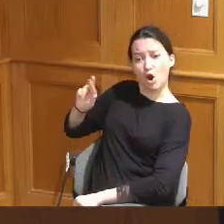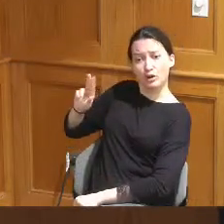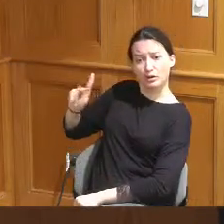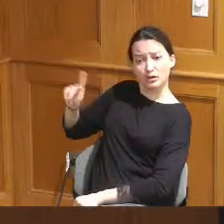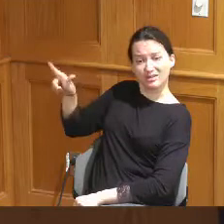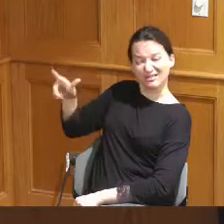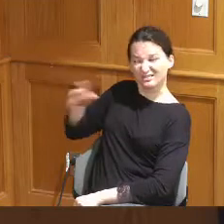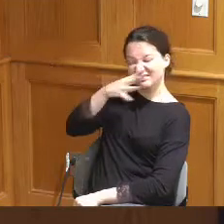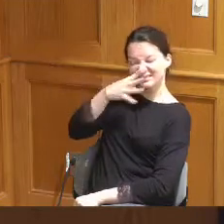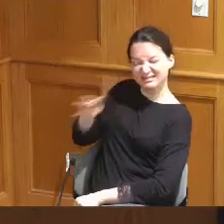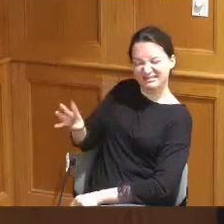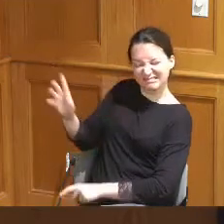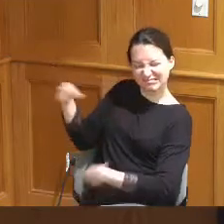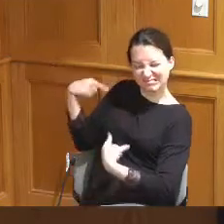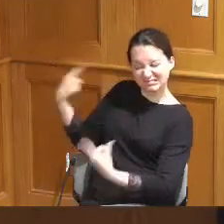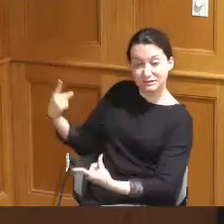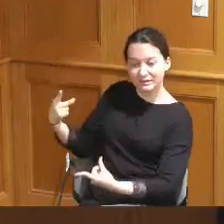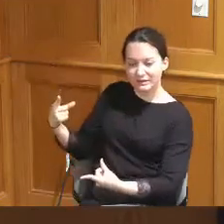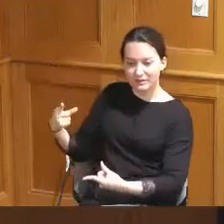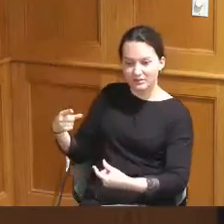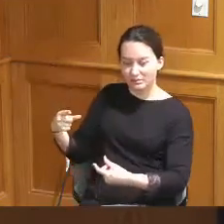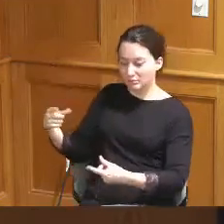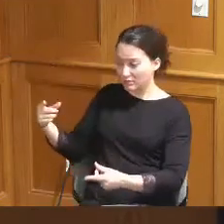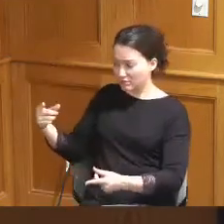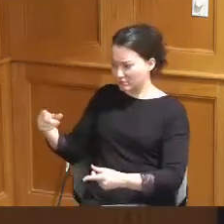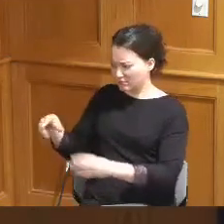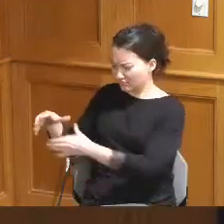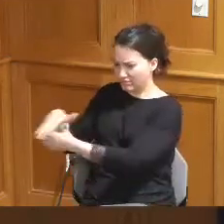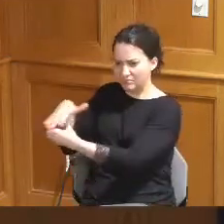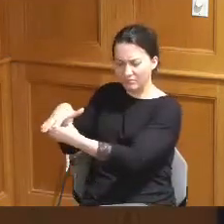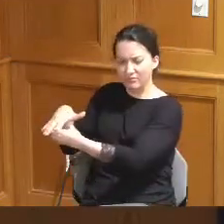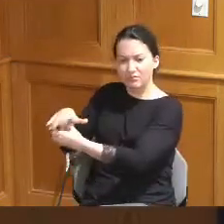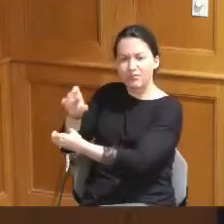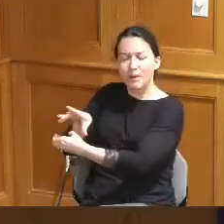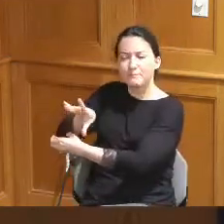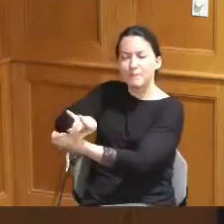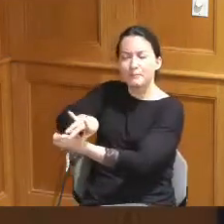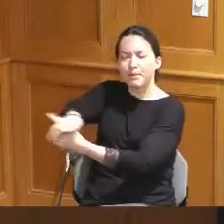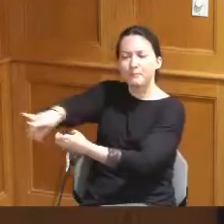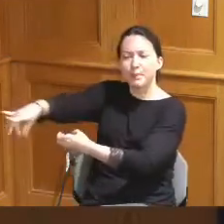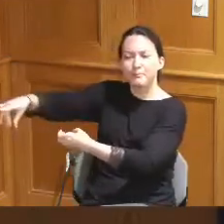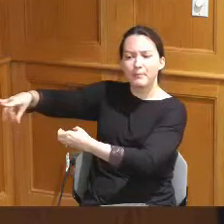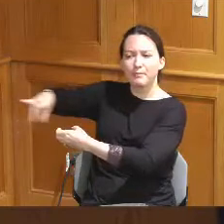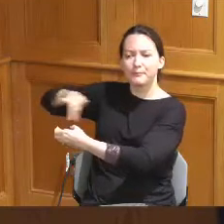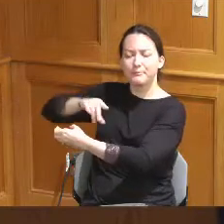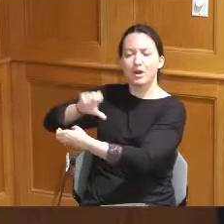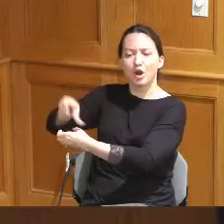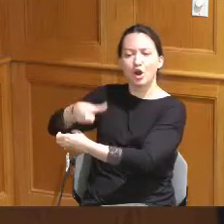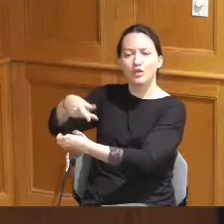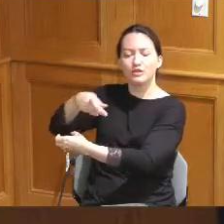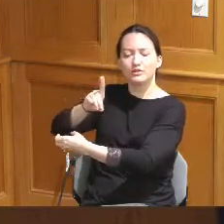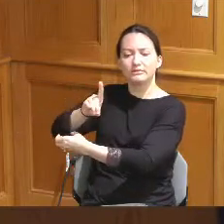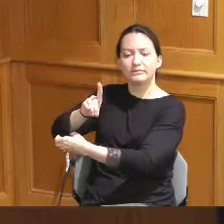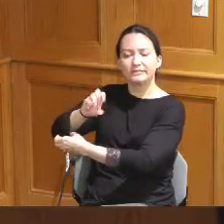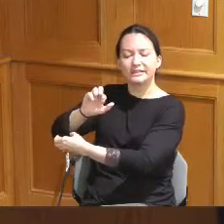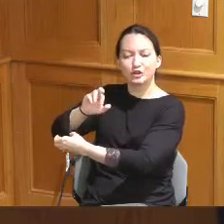of been neglected but it also connects other parts to Deer Park and I'm very excited that